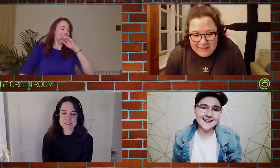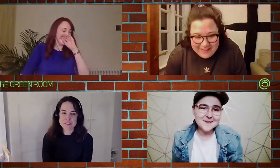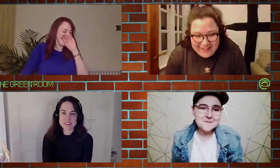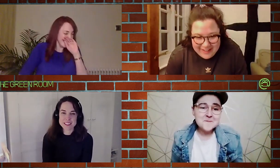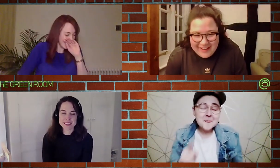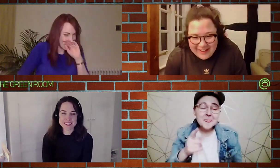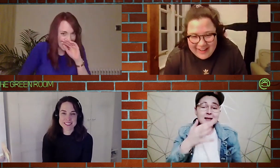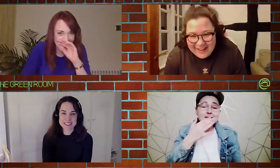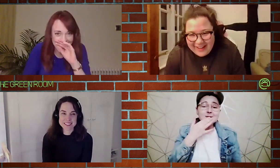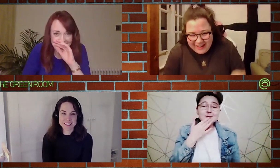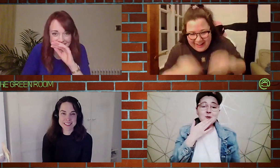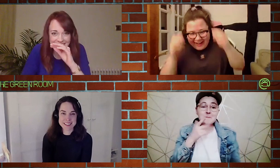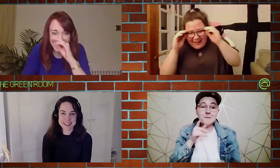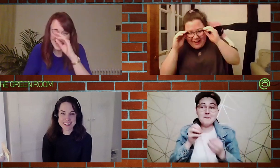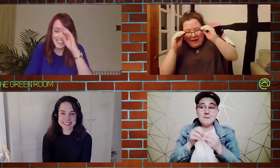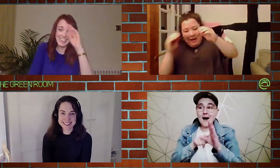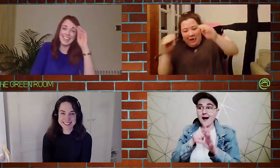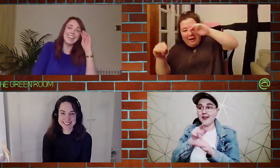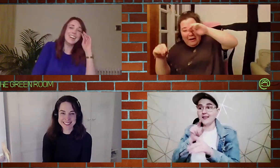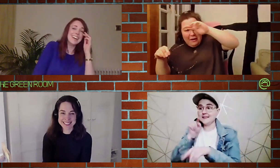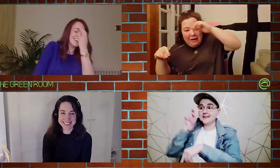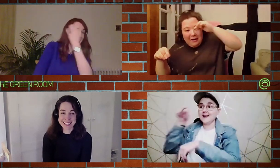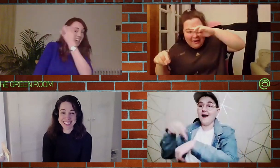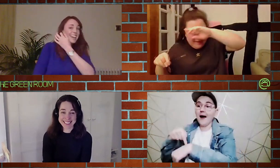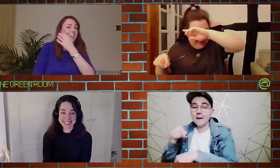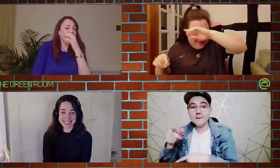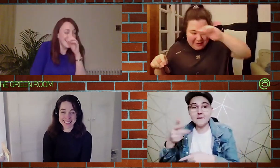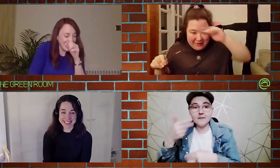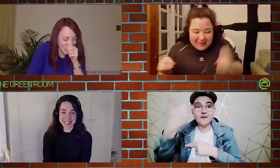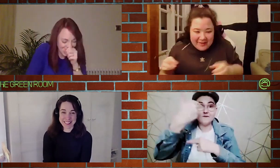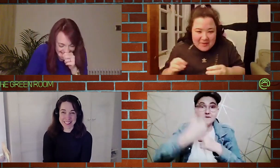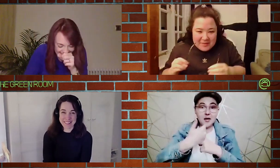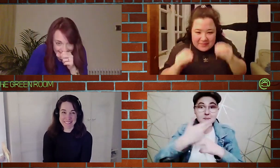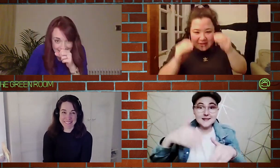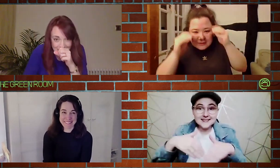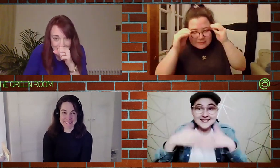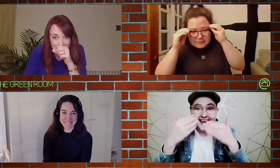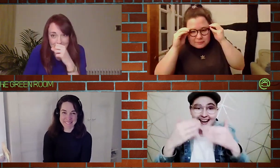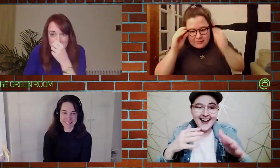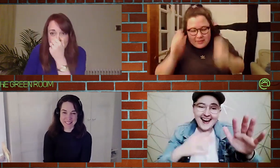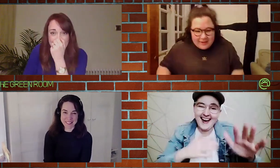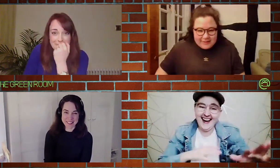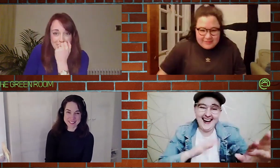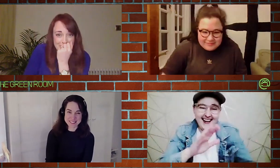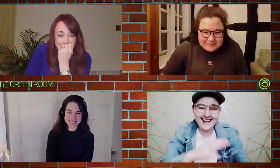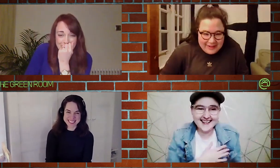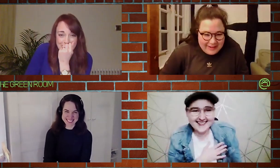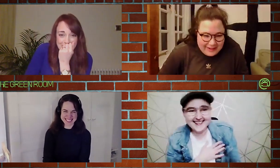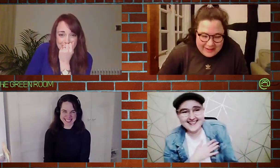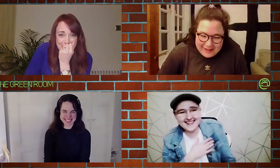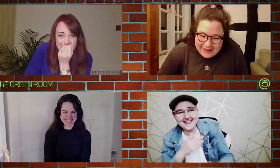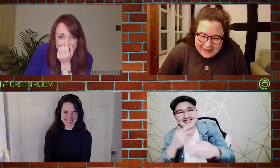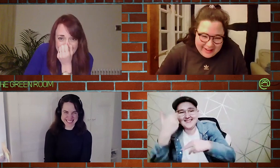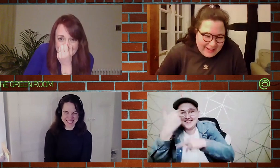problems in that respect. But by the time we got to the actual filming day. I'm really sorry to make you